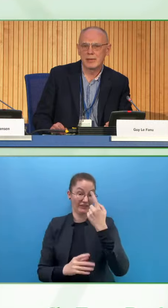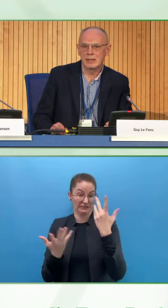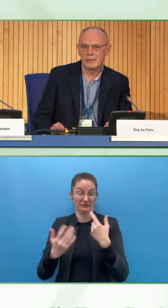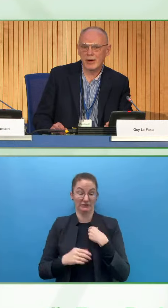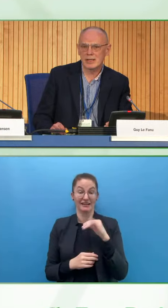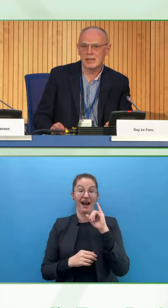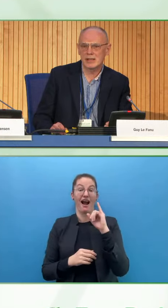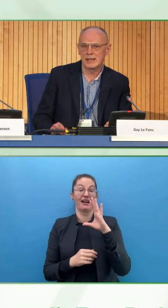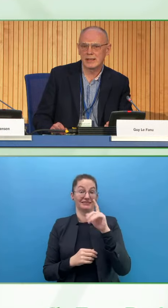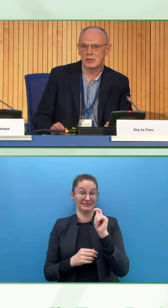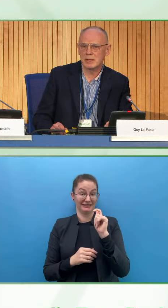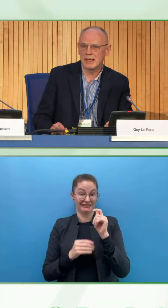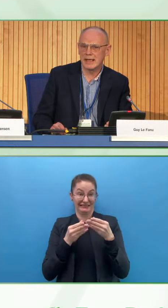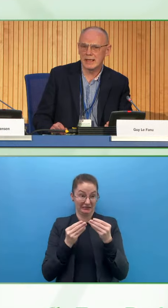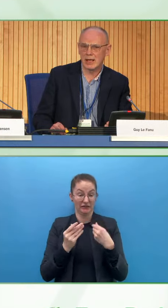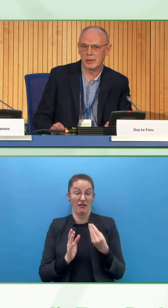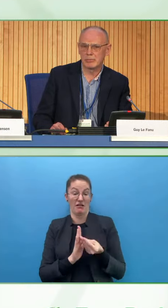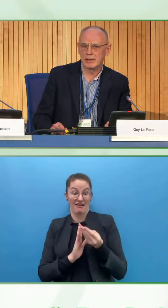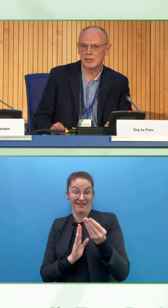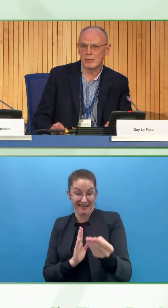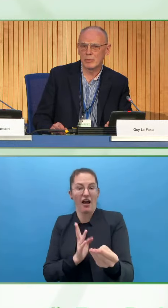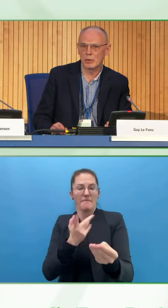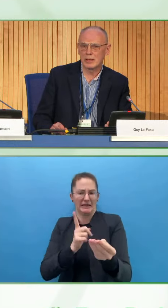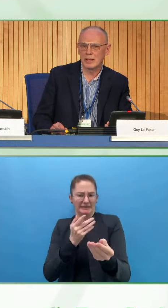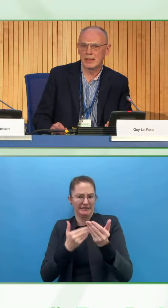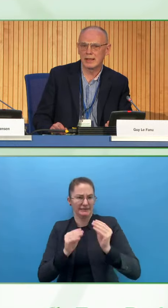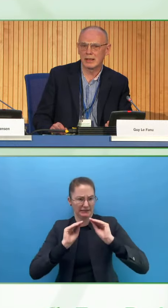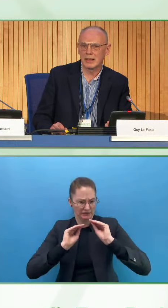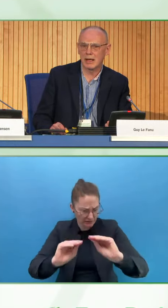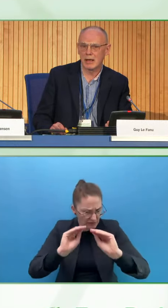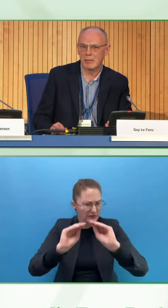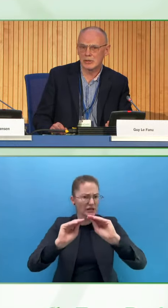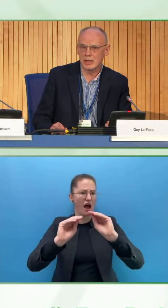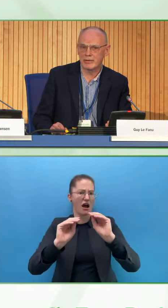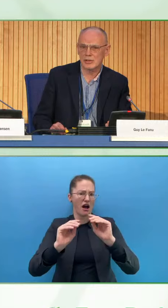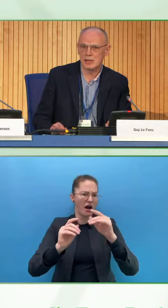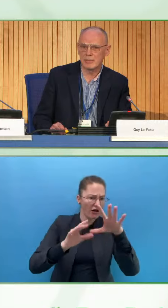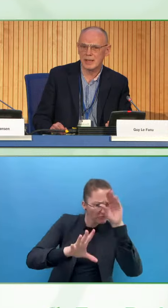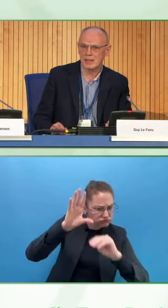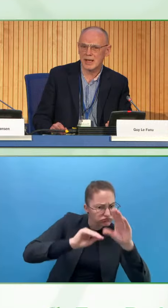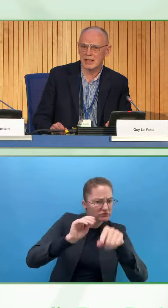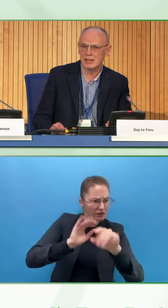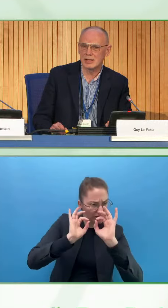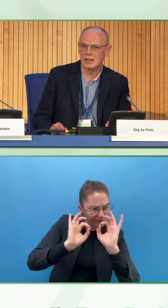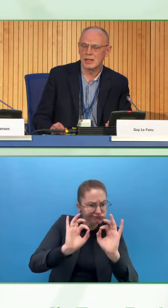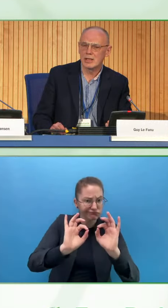The devices are linked to an E library so more learning materials can be accessed.